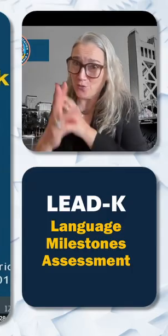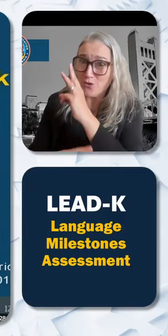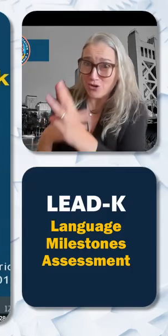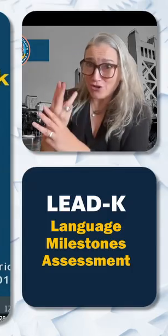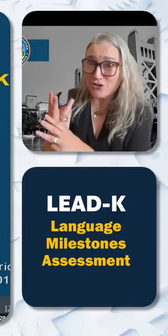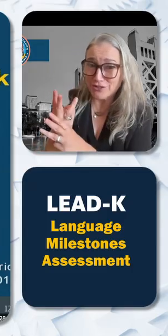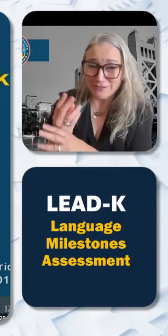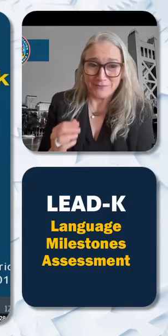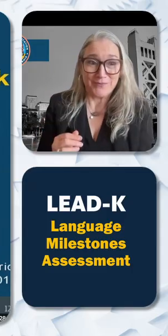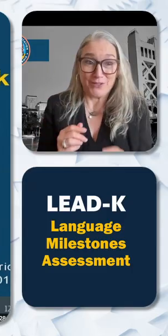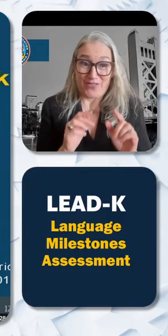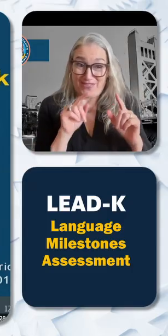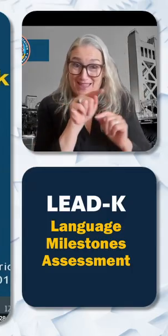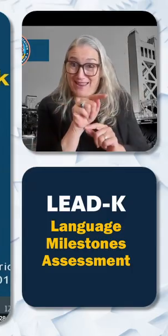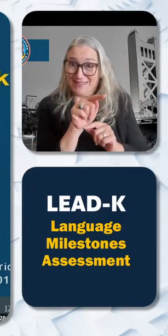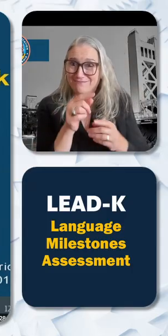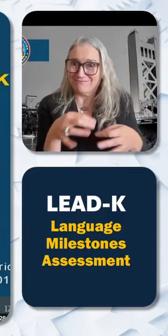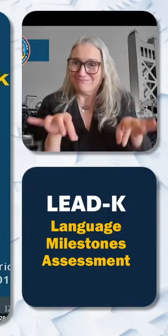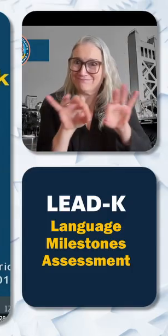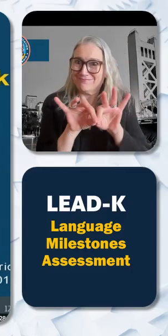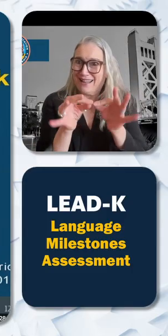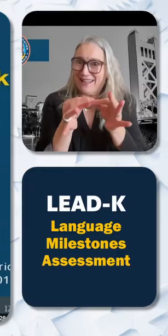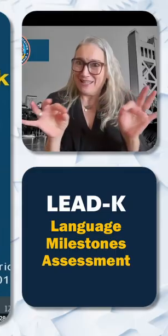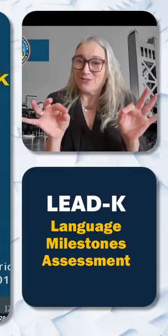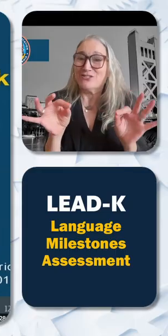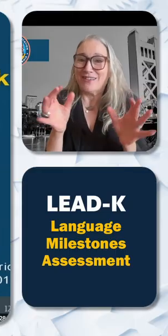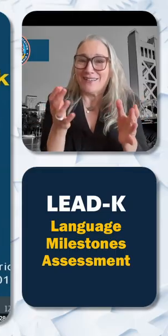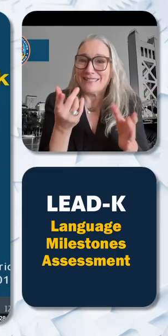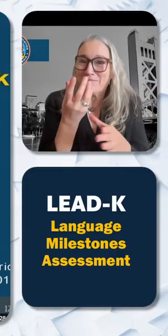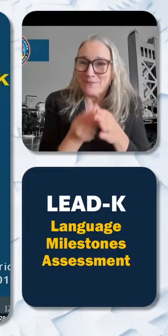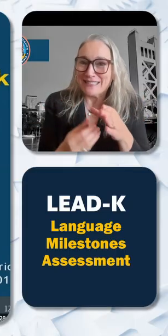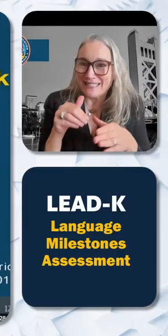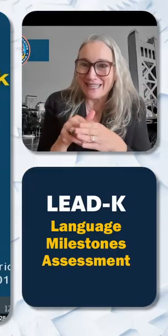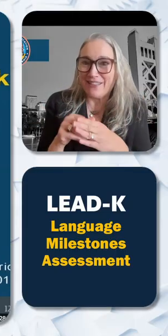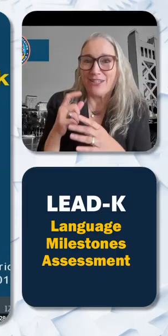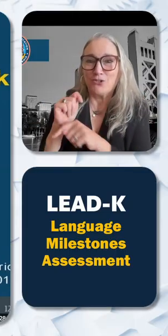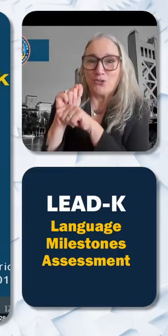To be able to influence the world, to change the world, that requires self-actualization,